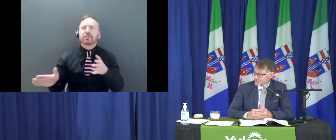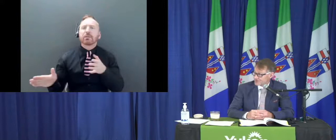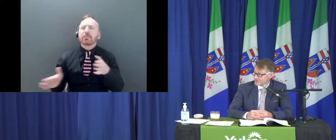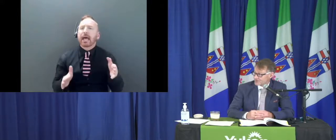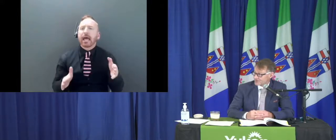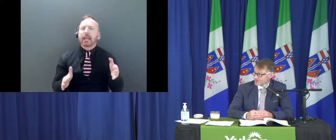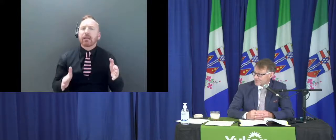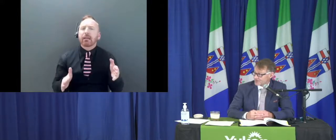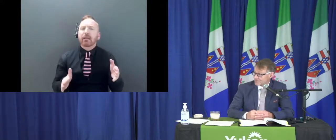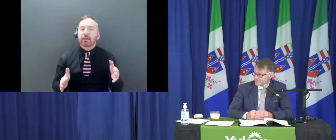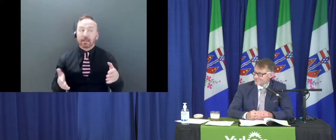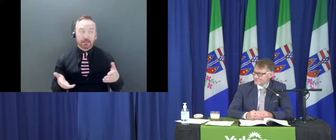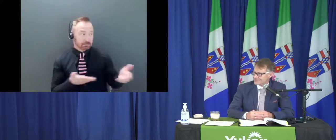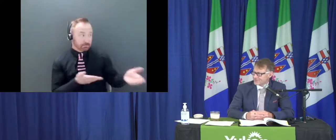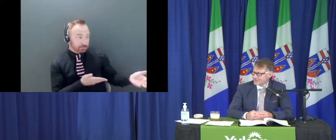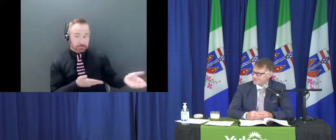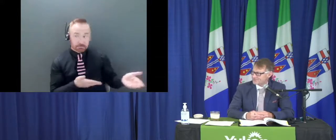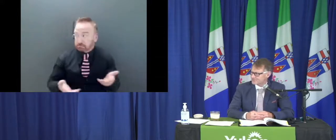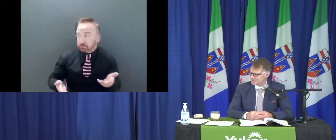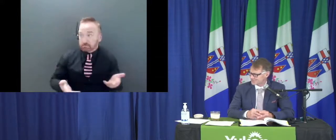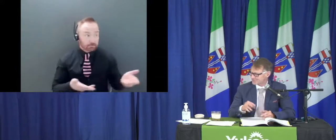Do you want to start? I can start.